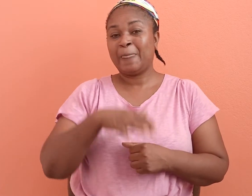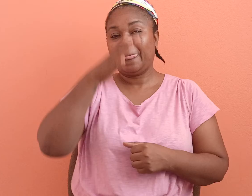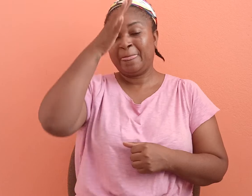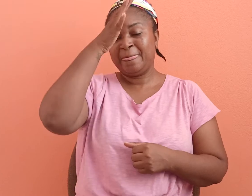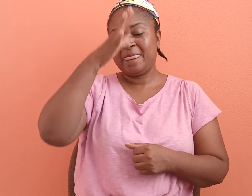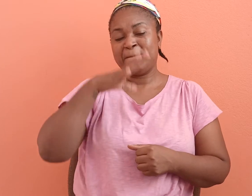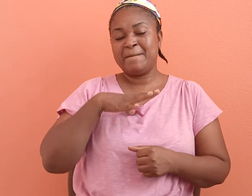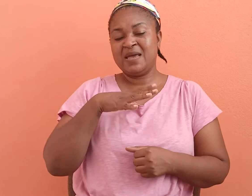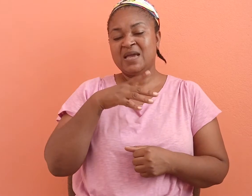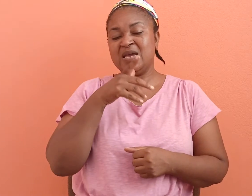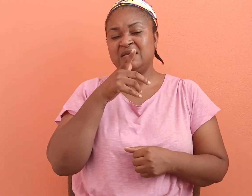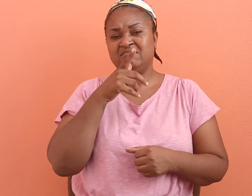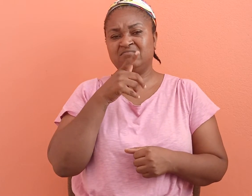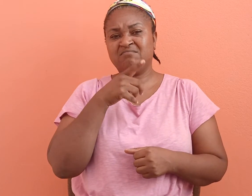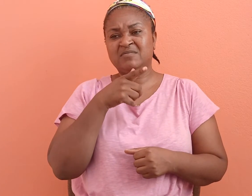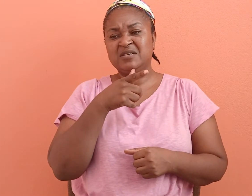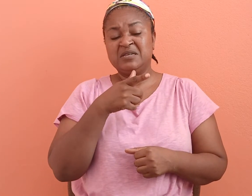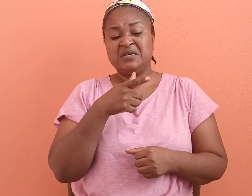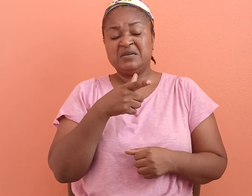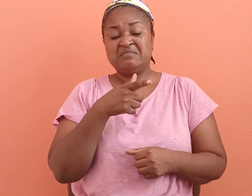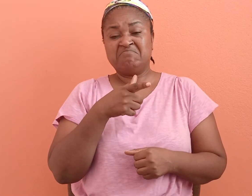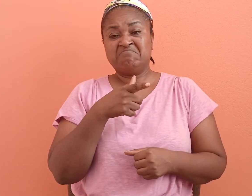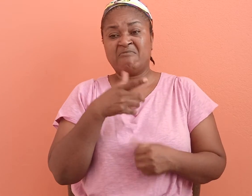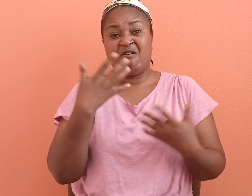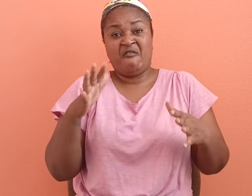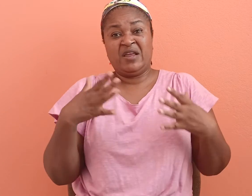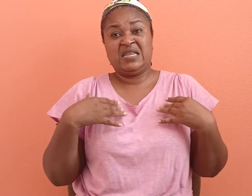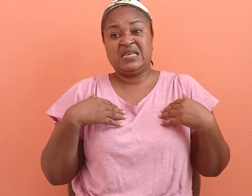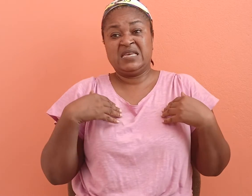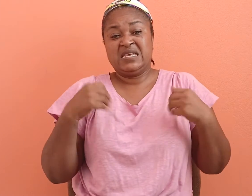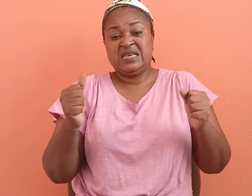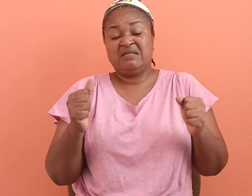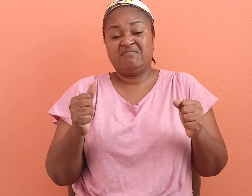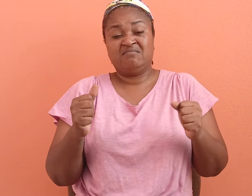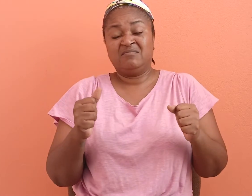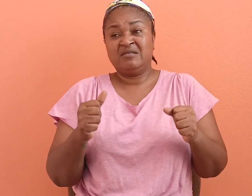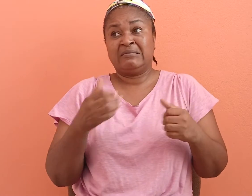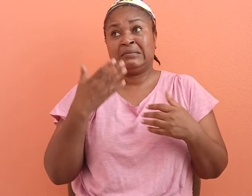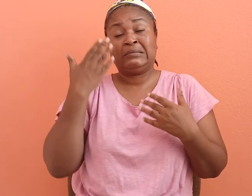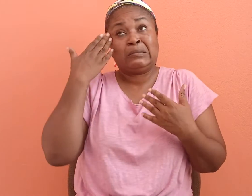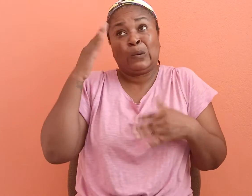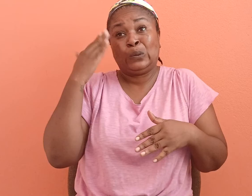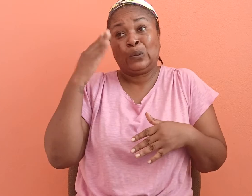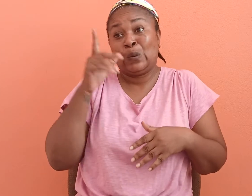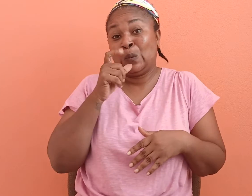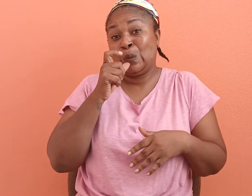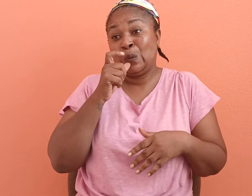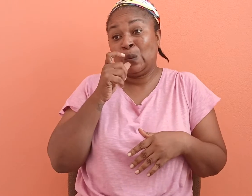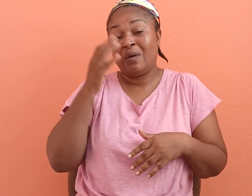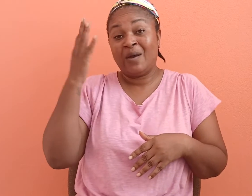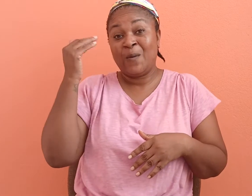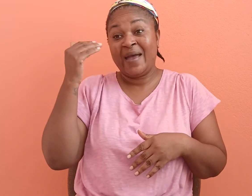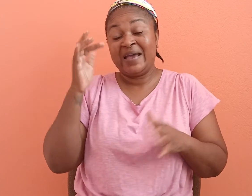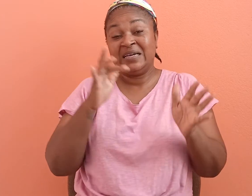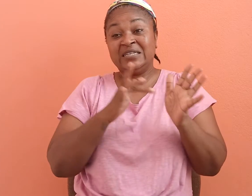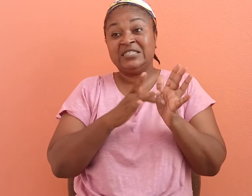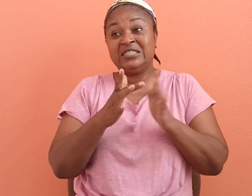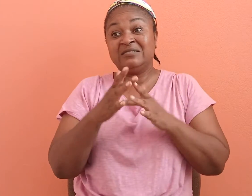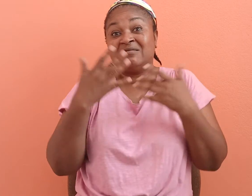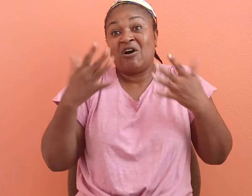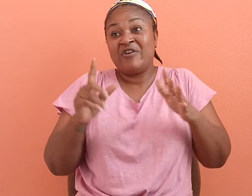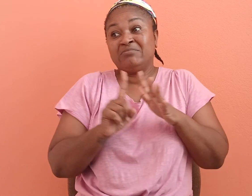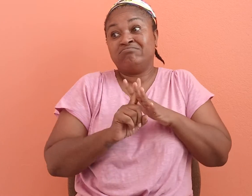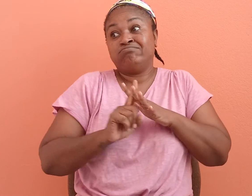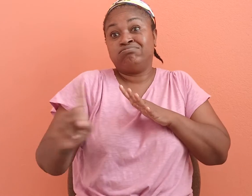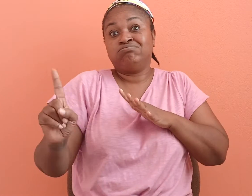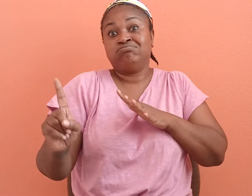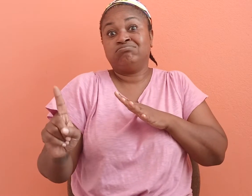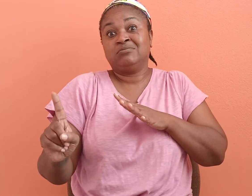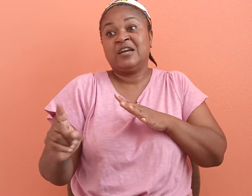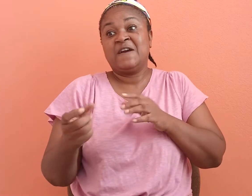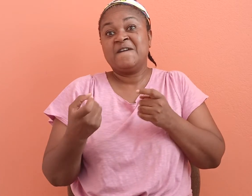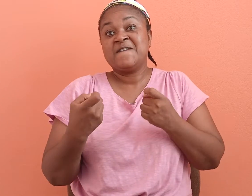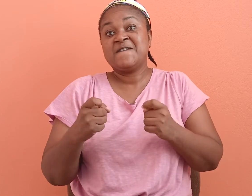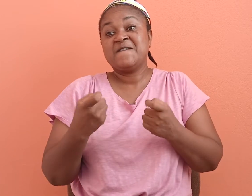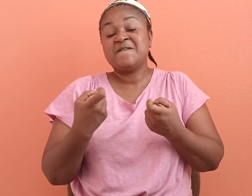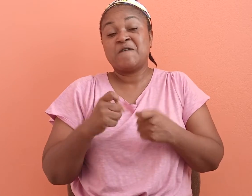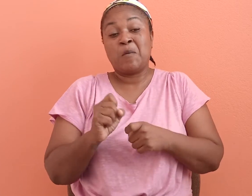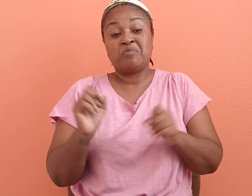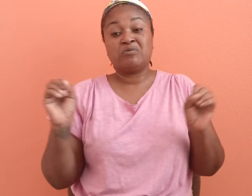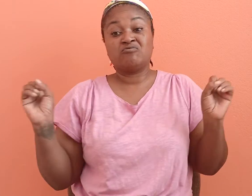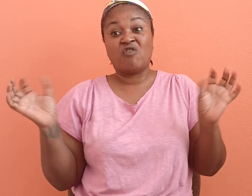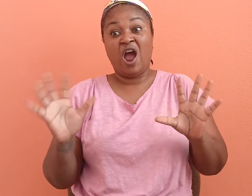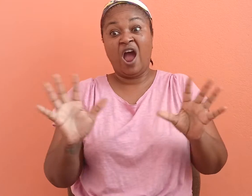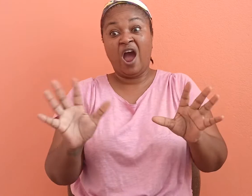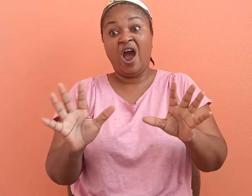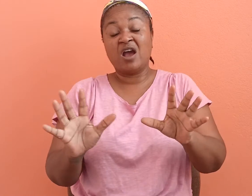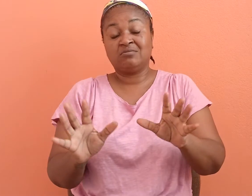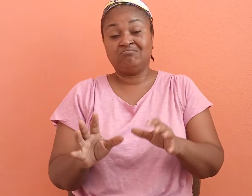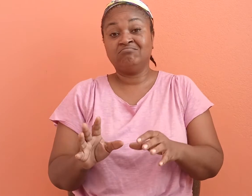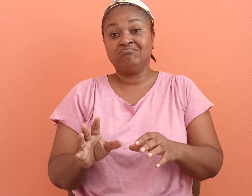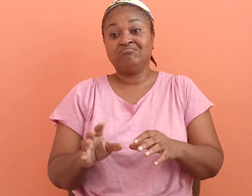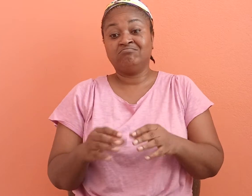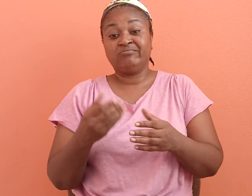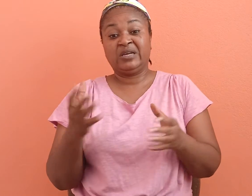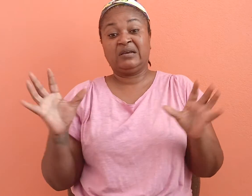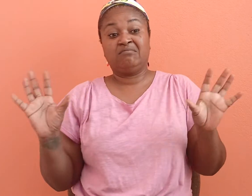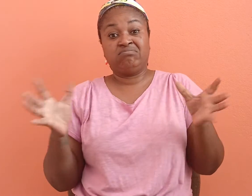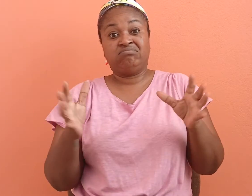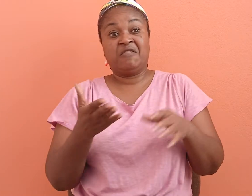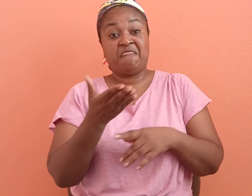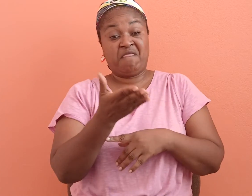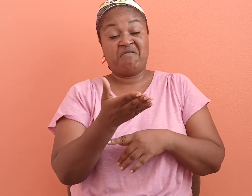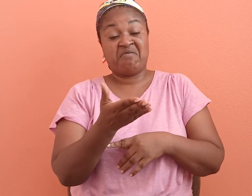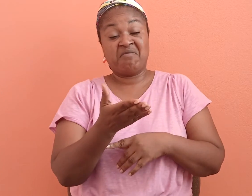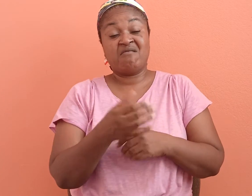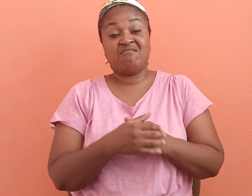been cured didn’t know who it was, because Jesus had slipped away from the crowd gathered there.